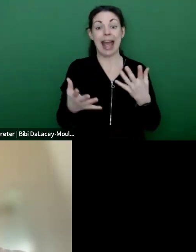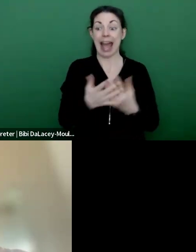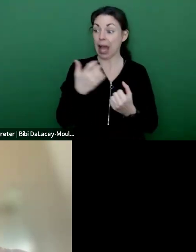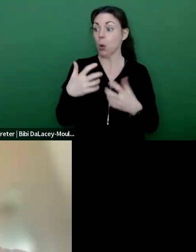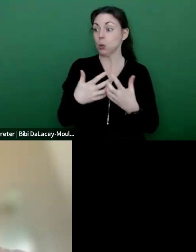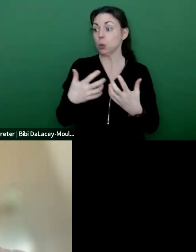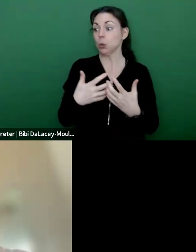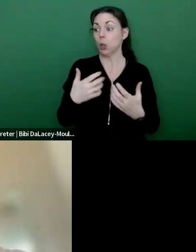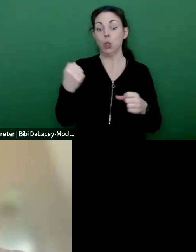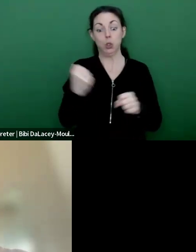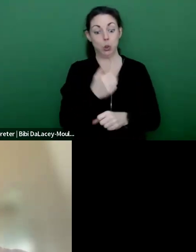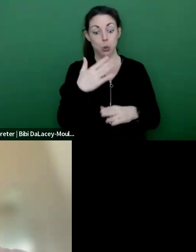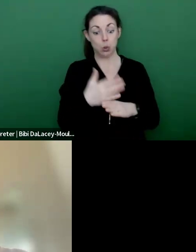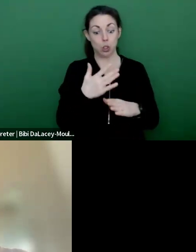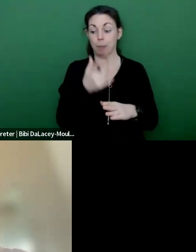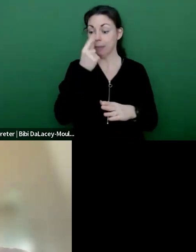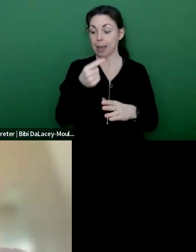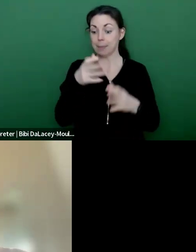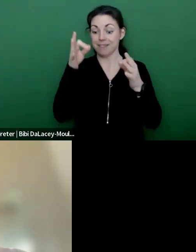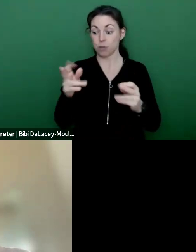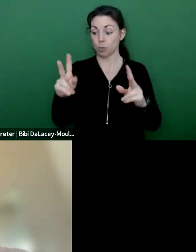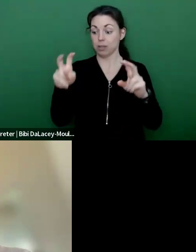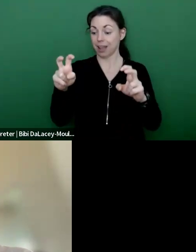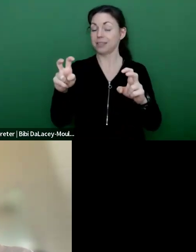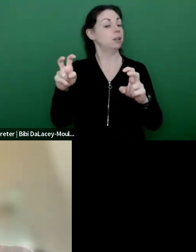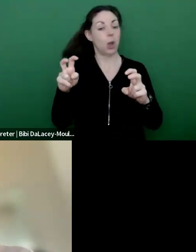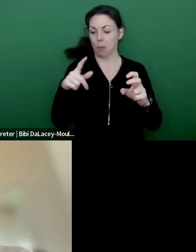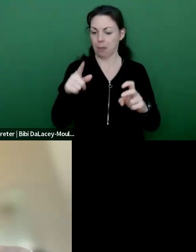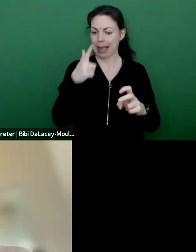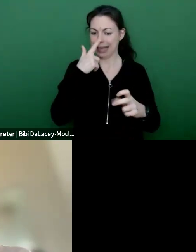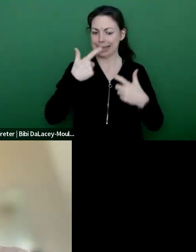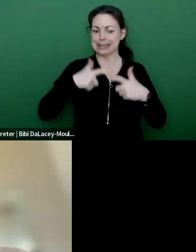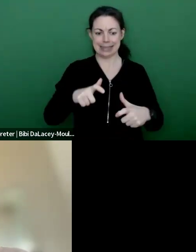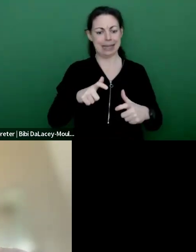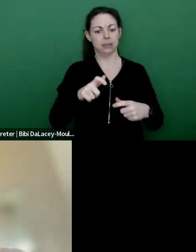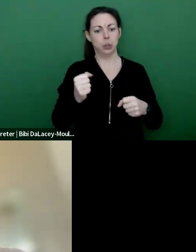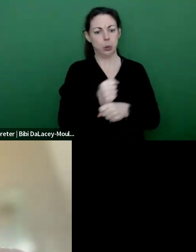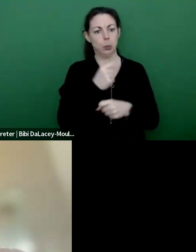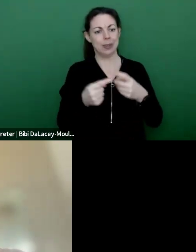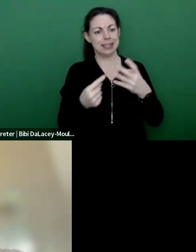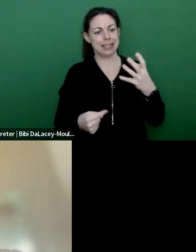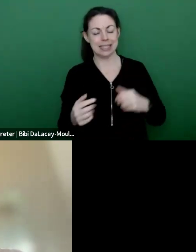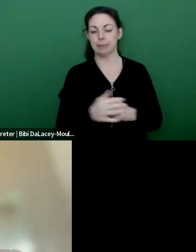have the formal job title. So thank you so much. I would now like to hand